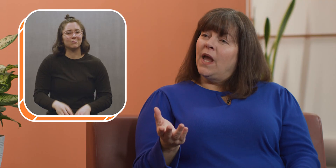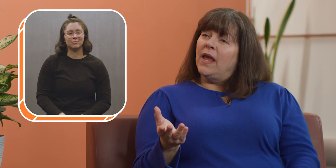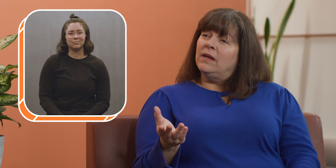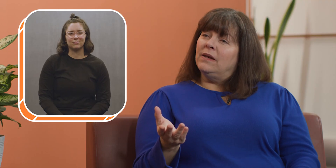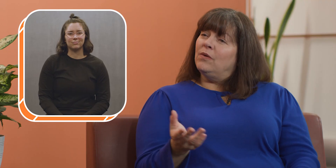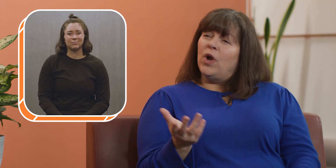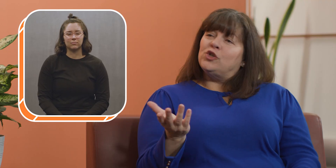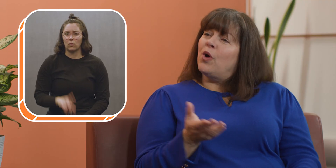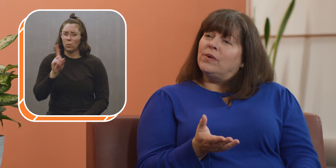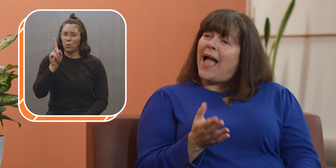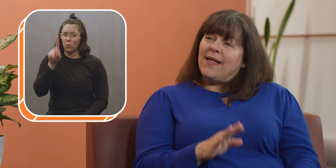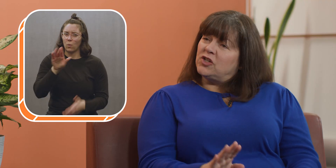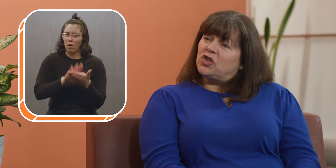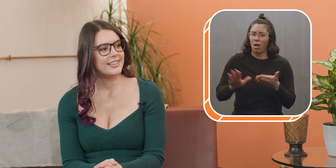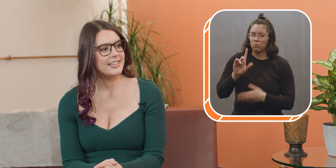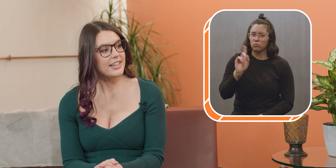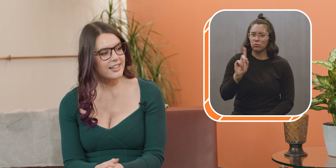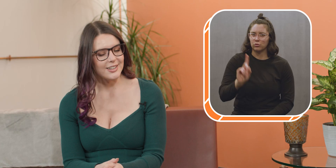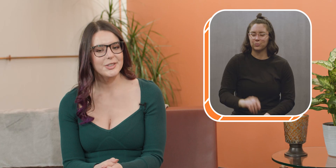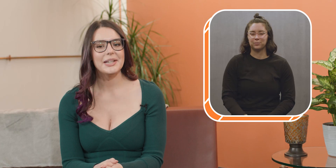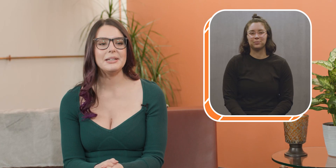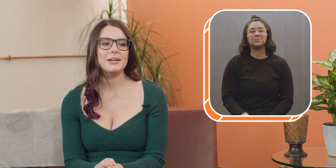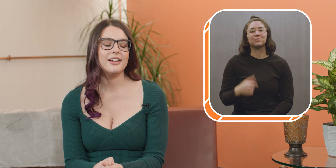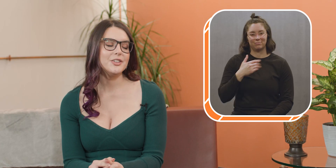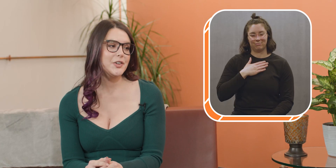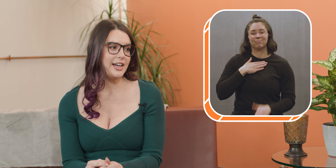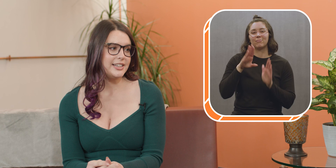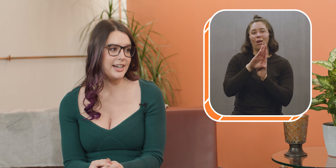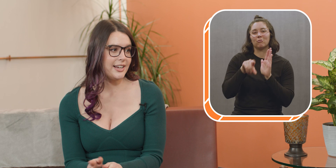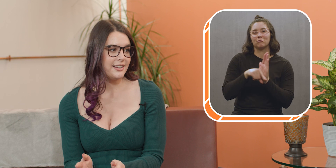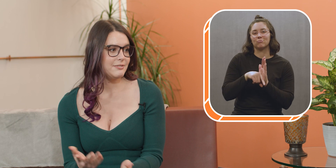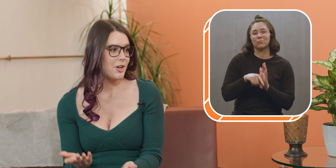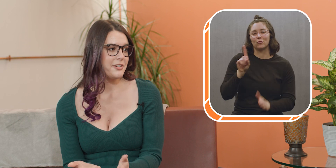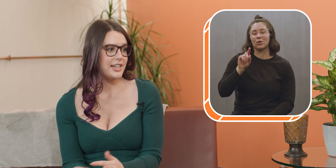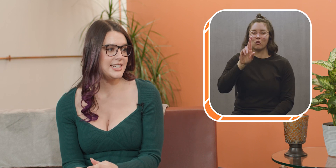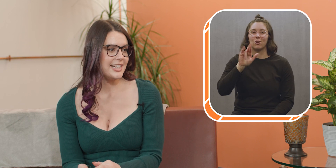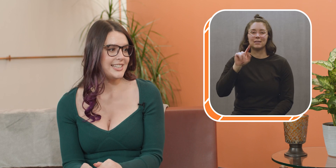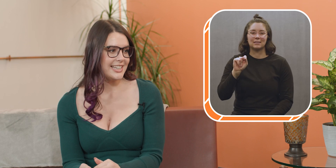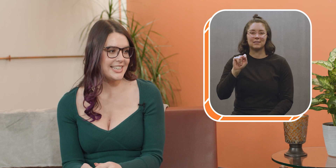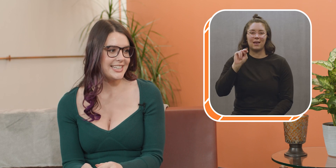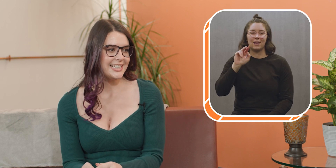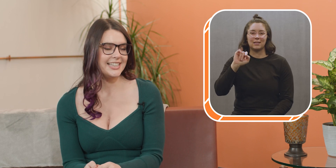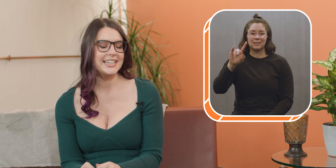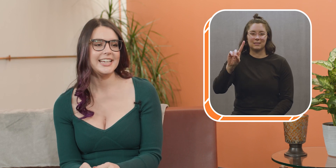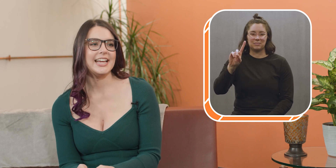And where did you go to college? Yeah, so I did my undergrad at RIT/NTID.